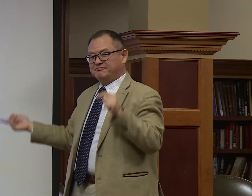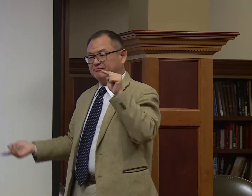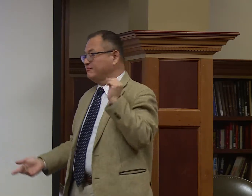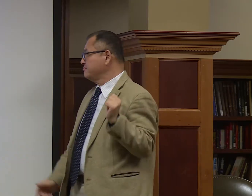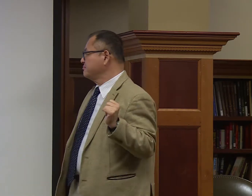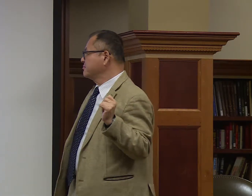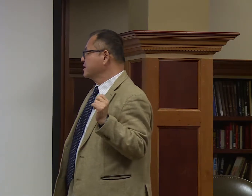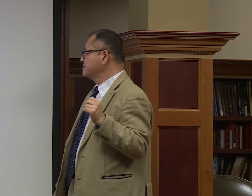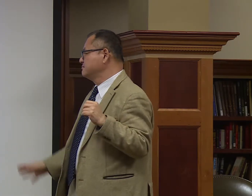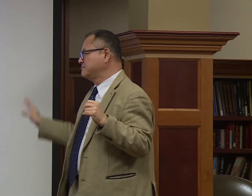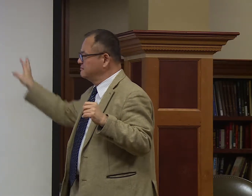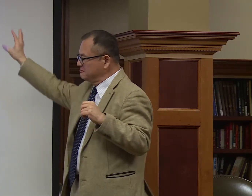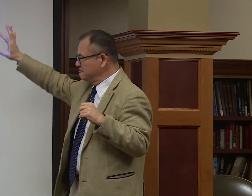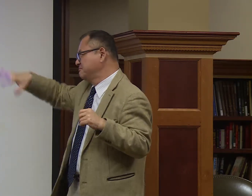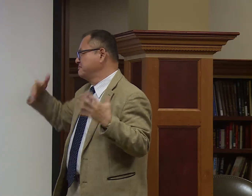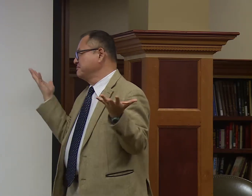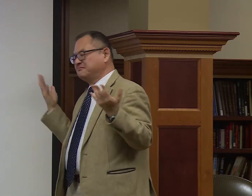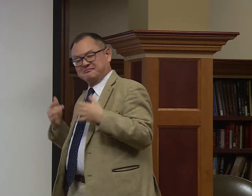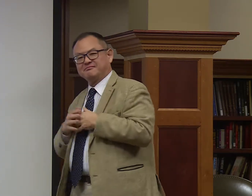These are just some examples.